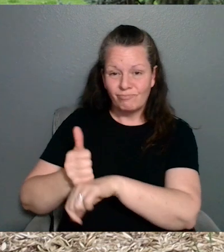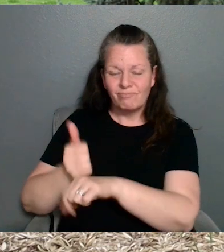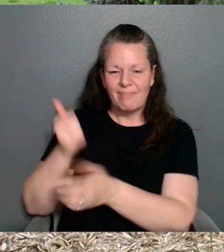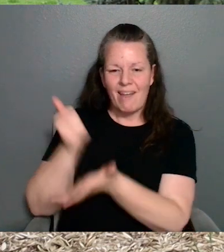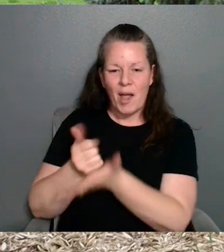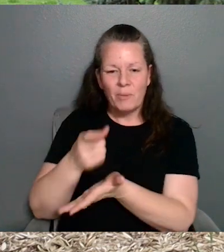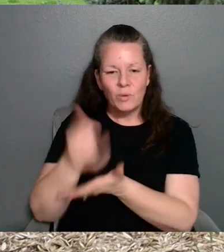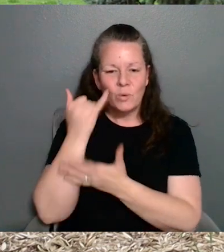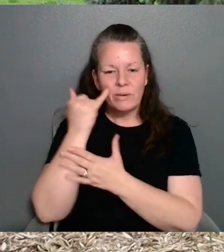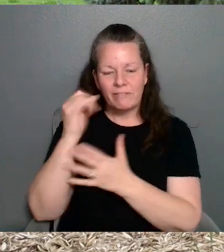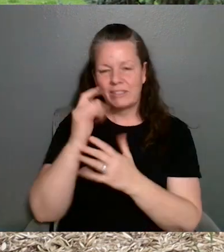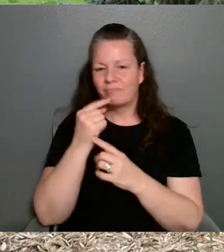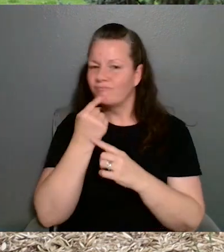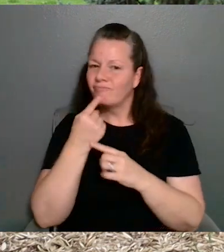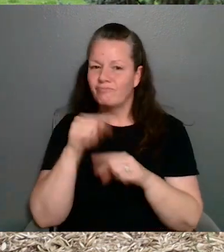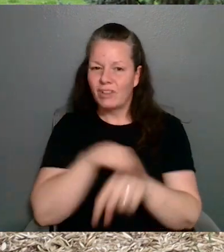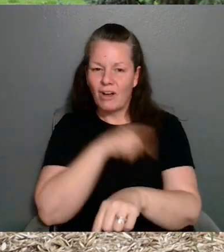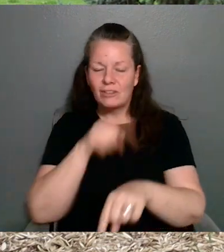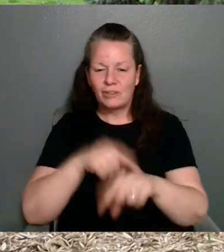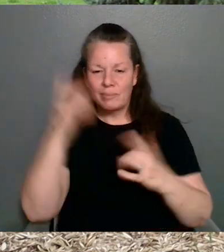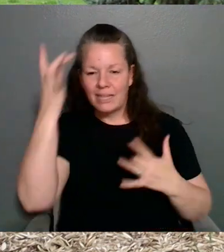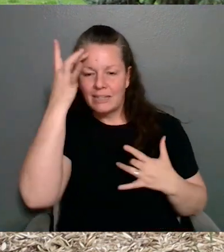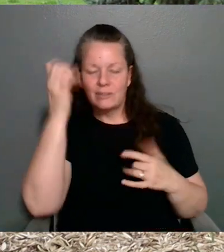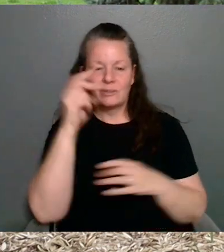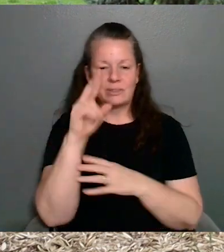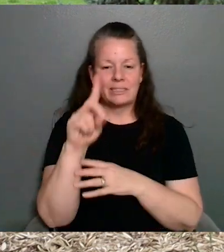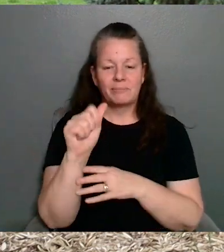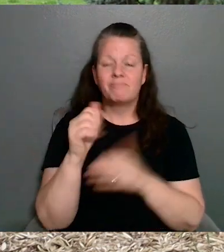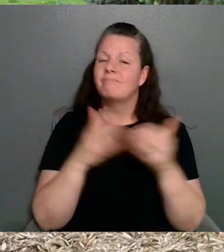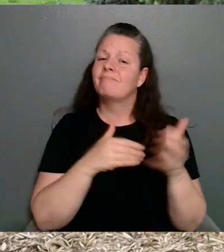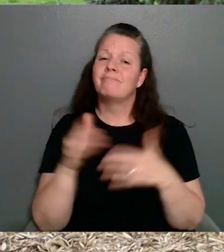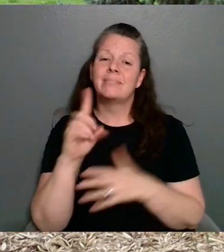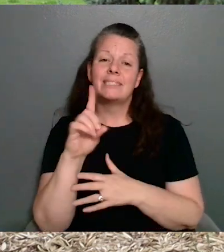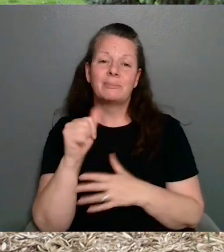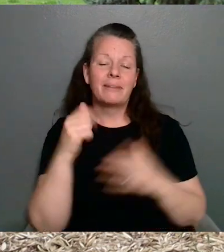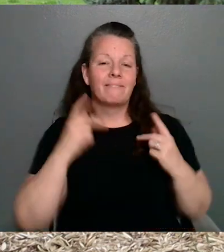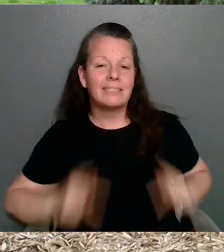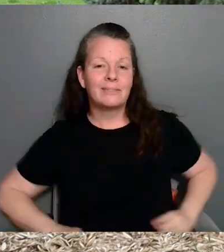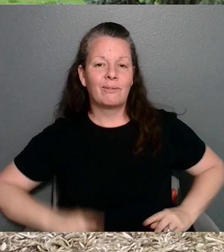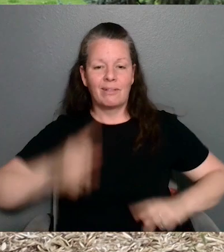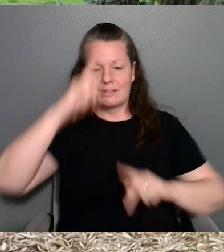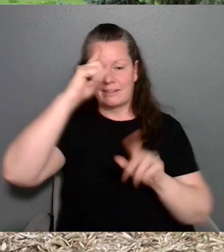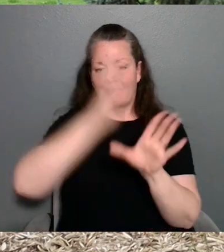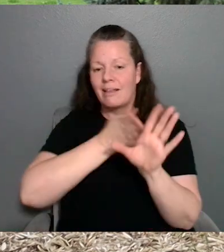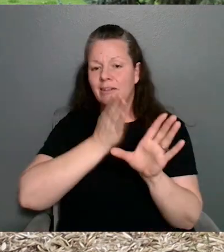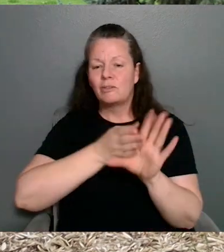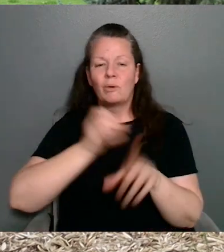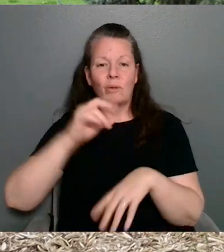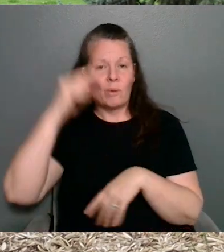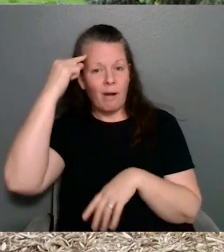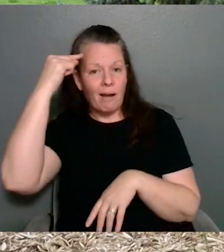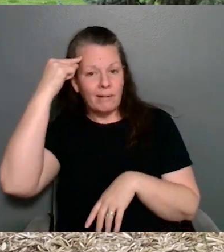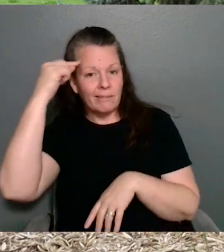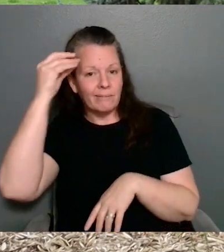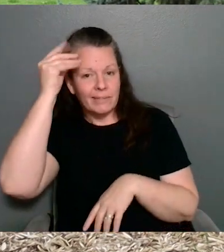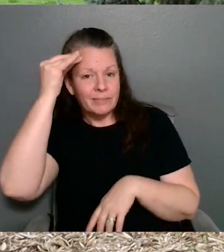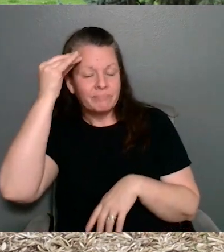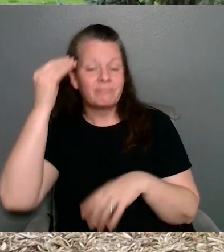if you have a chronic illness and or disability, whether that disability is physical, psychological or cognitive,